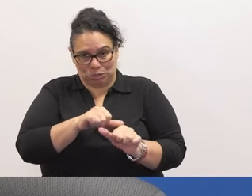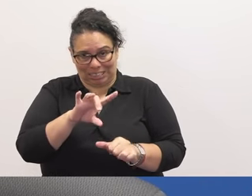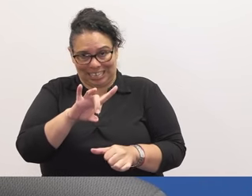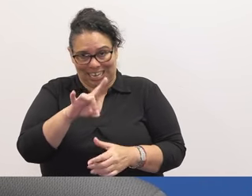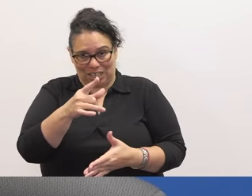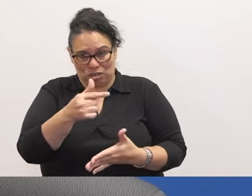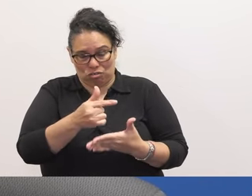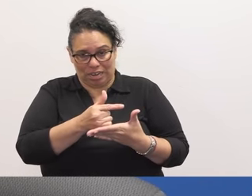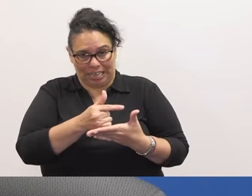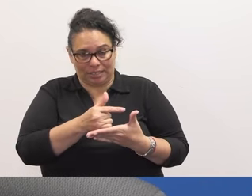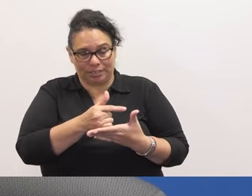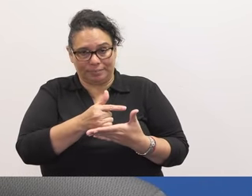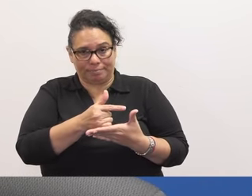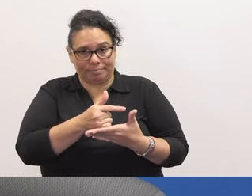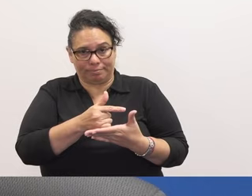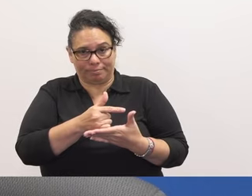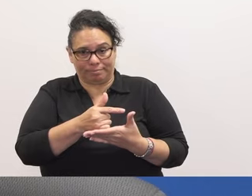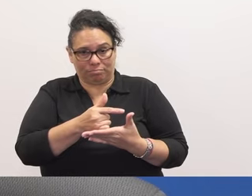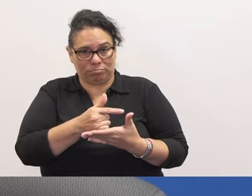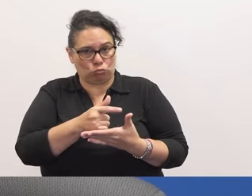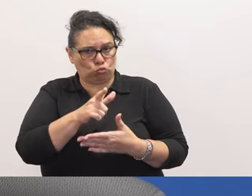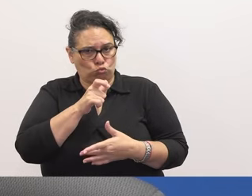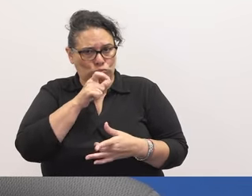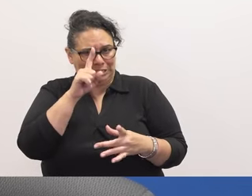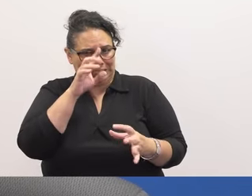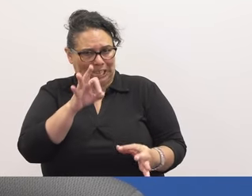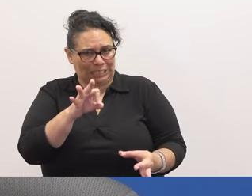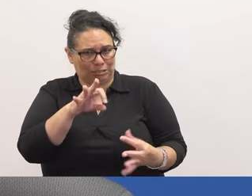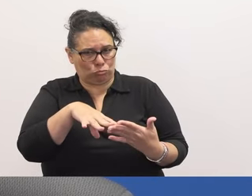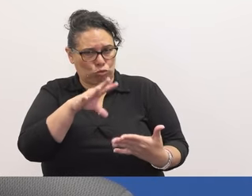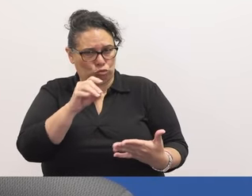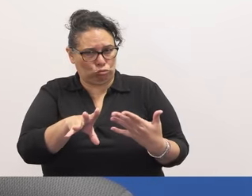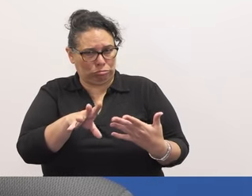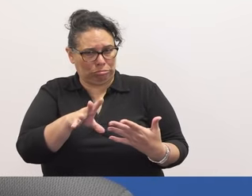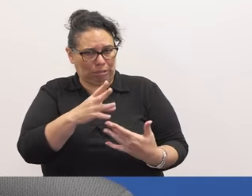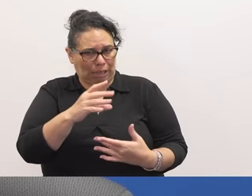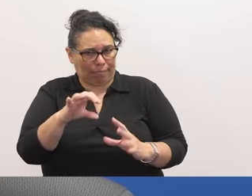up to the student and his family or is that a,